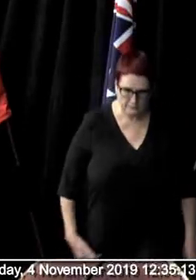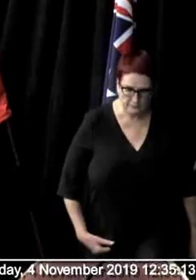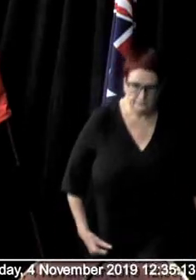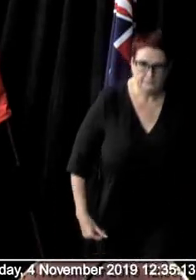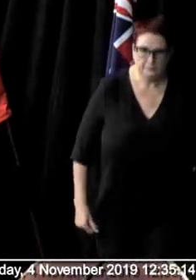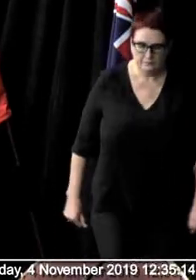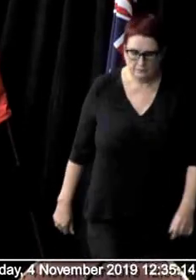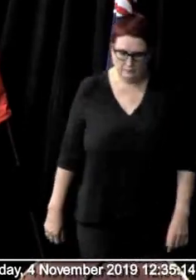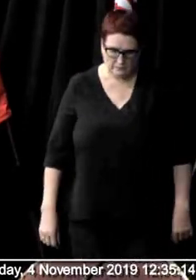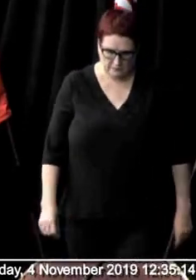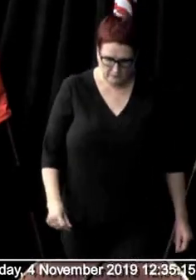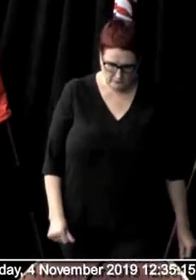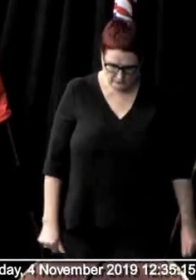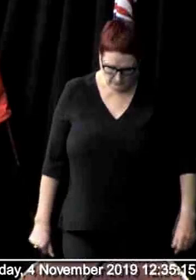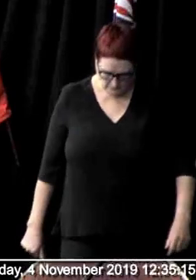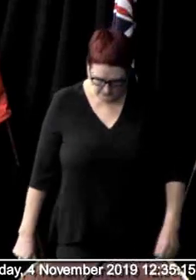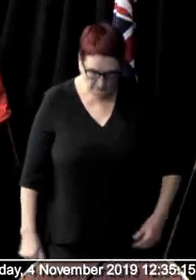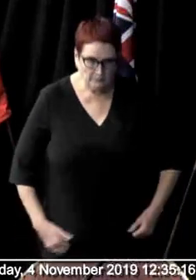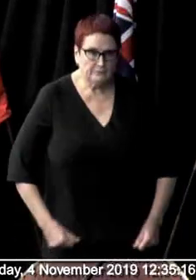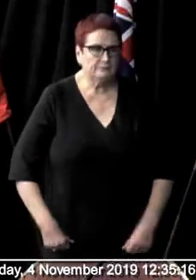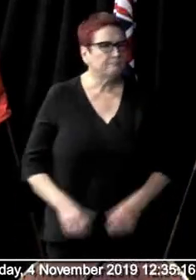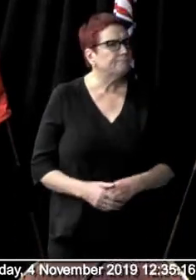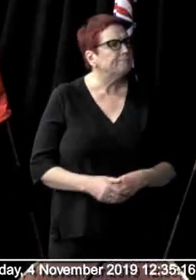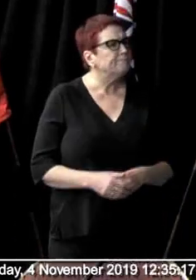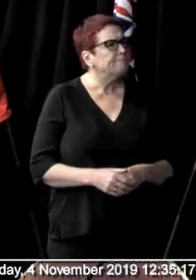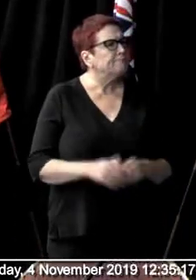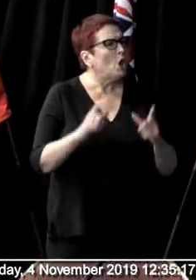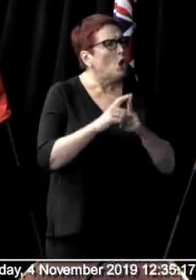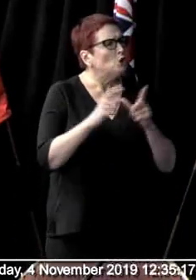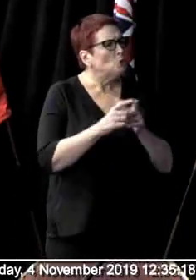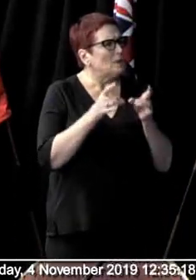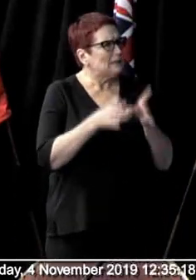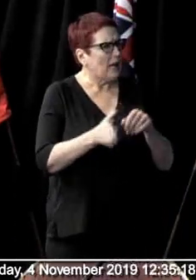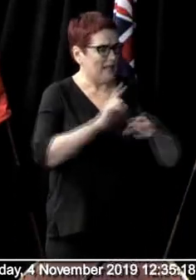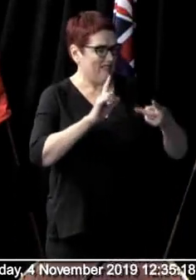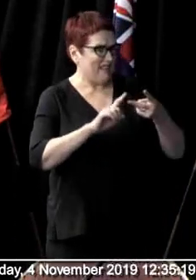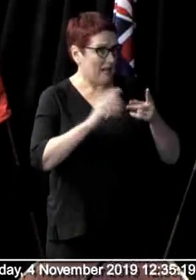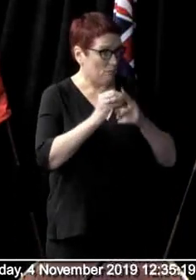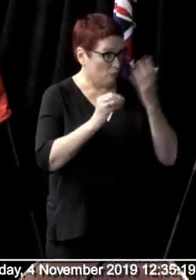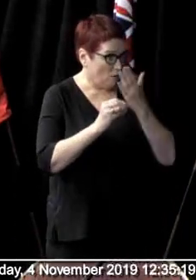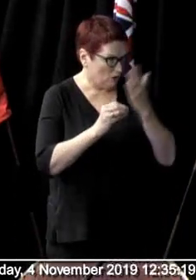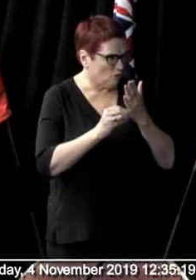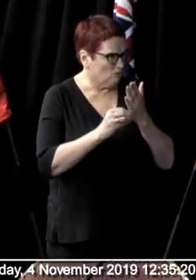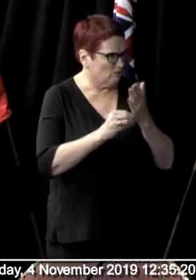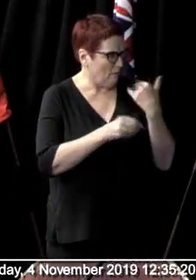Now, when she first started at the second primary school, this school you speak about